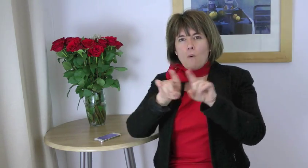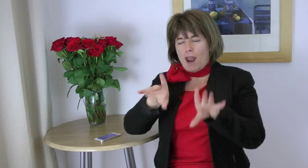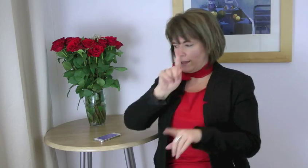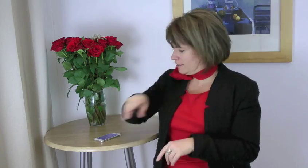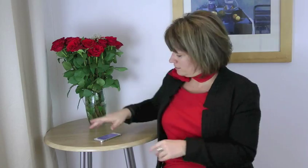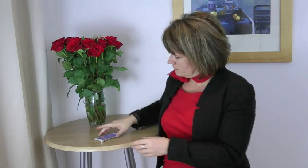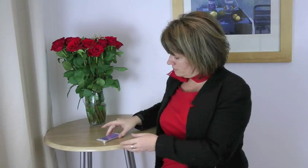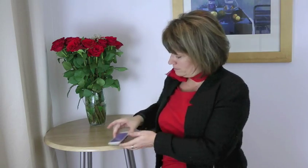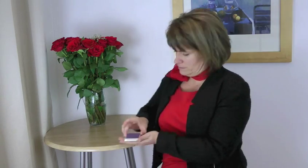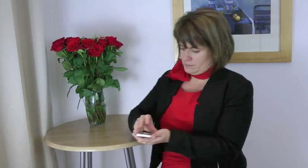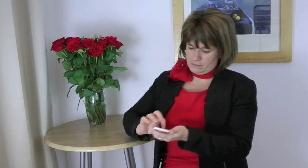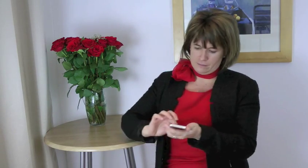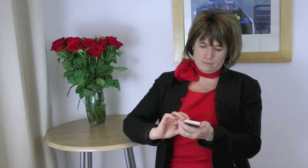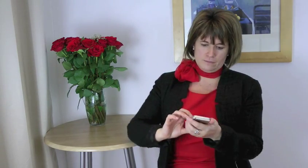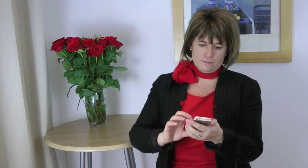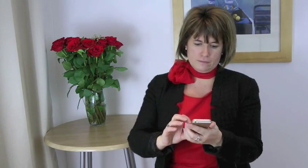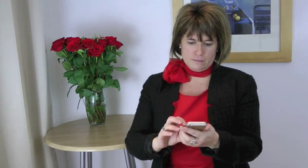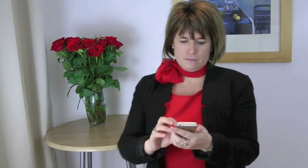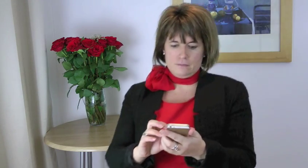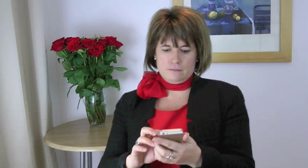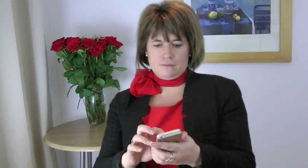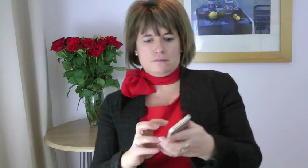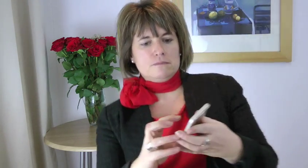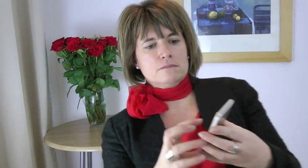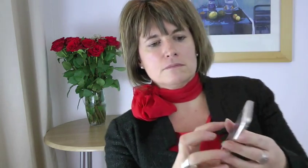the app. I'll show you what it's like then you